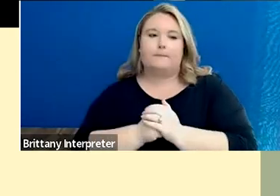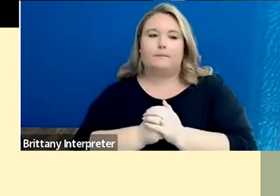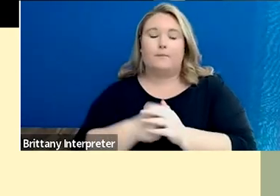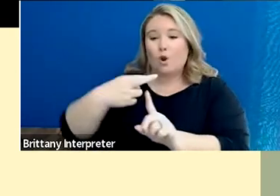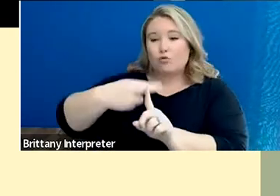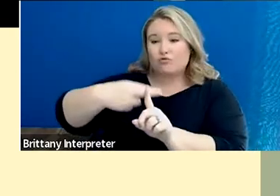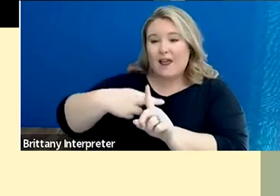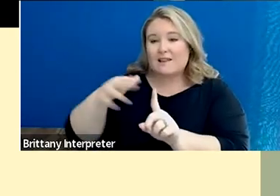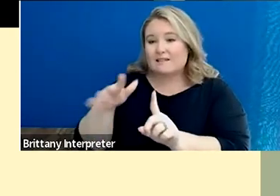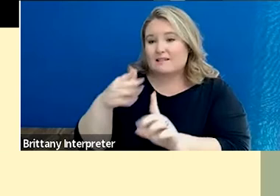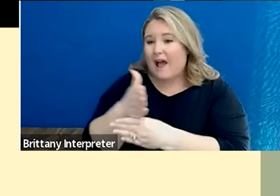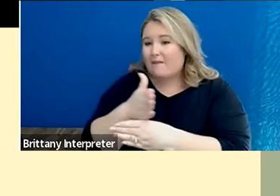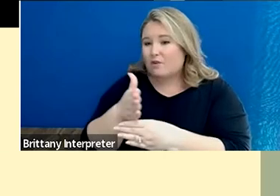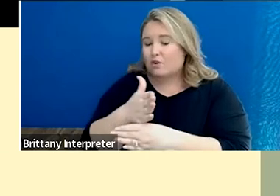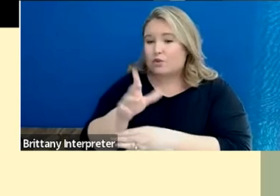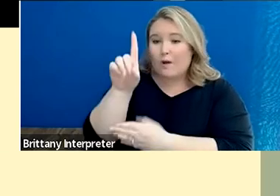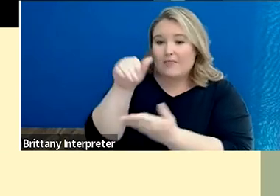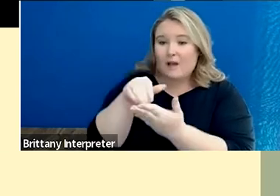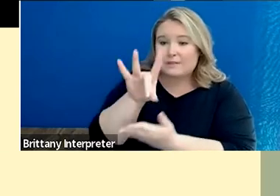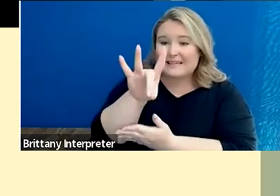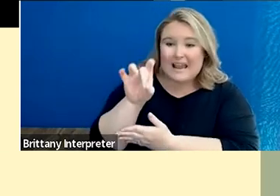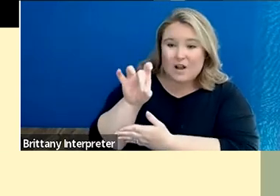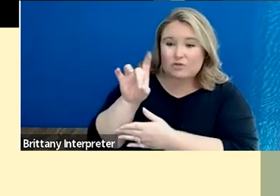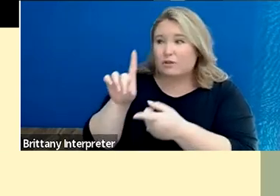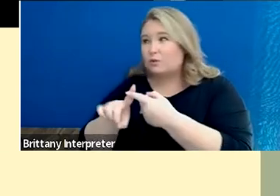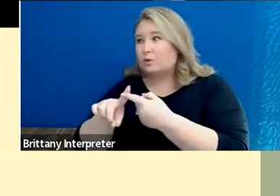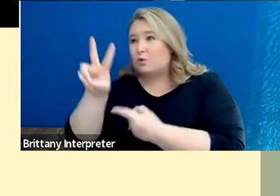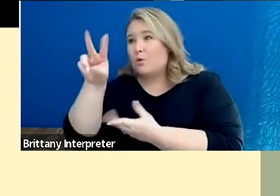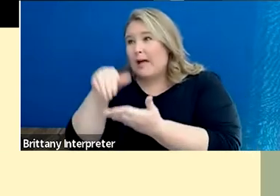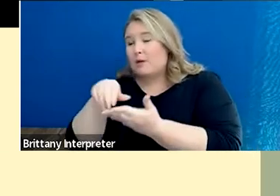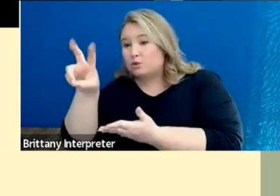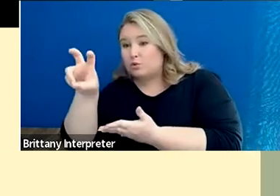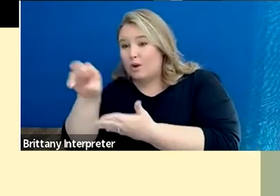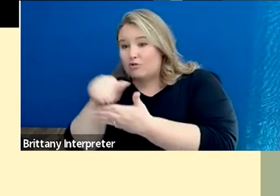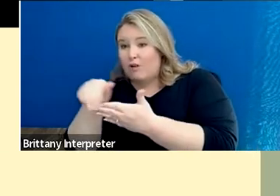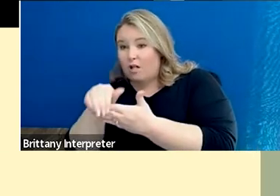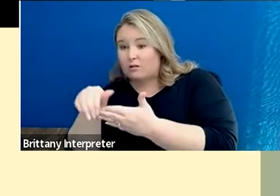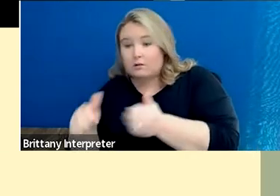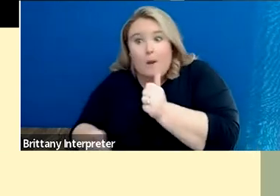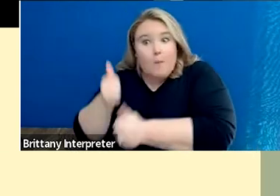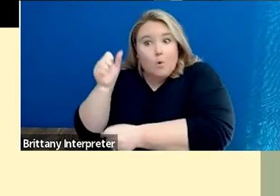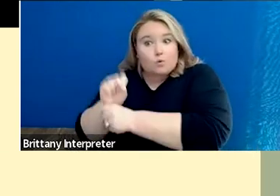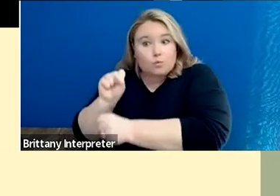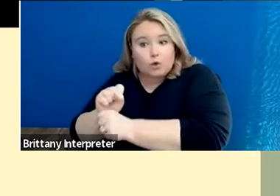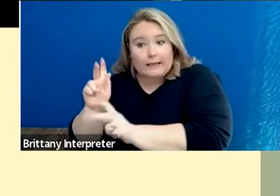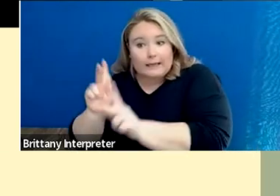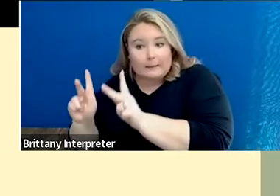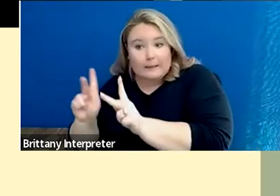1,800 to 2,200, maybe $2,500. Most working people and absolutely most retired/disabled persons,